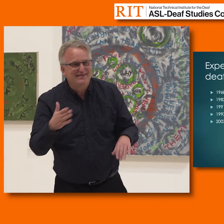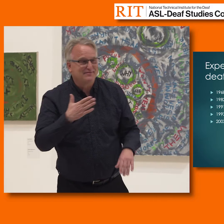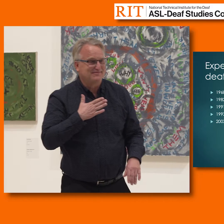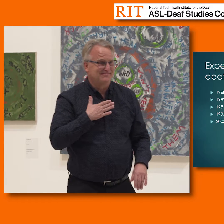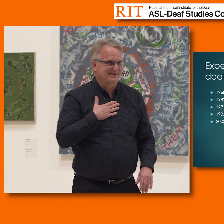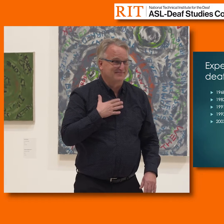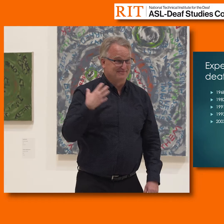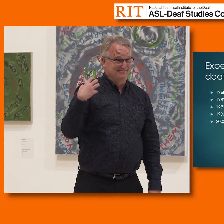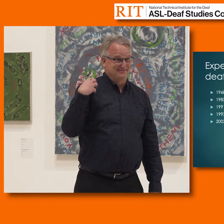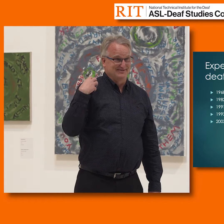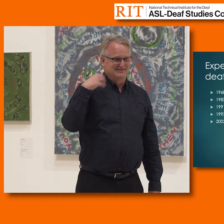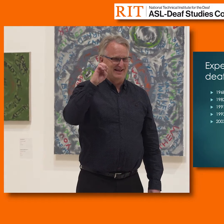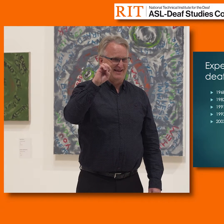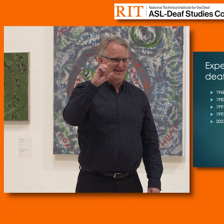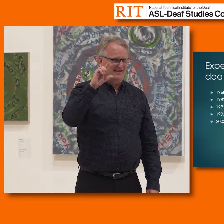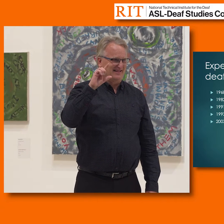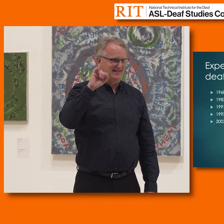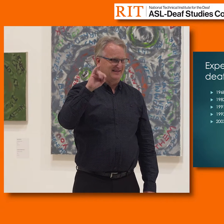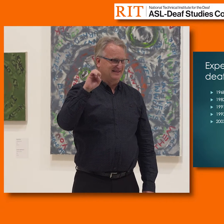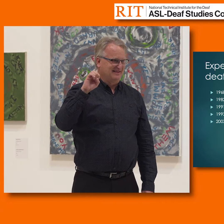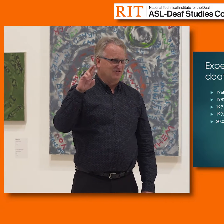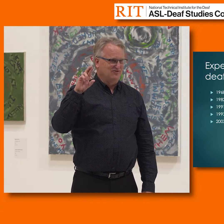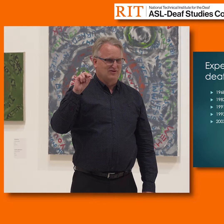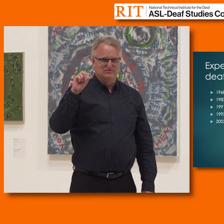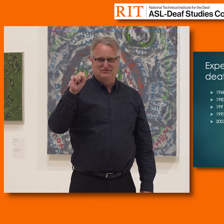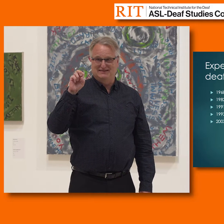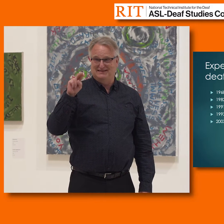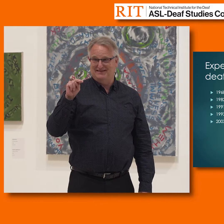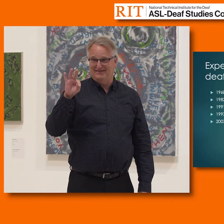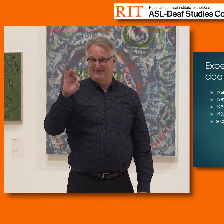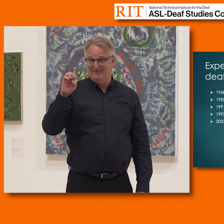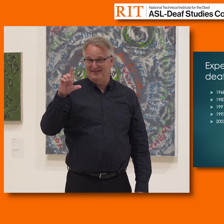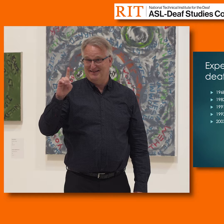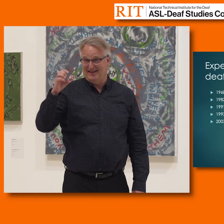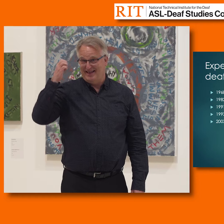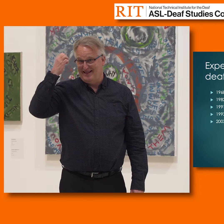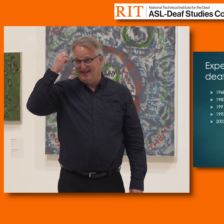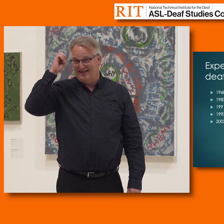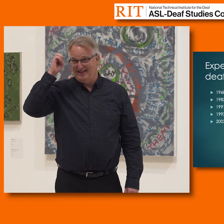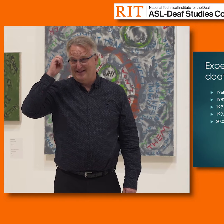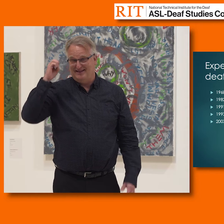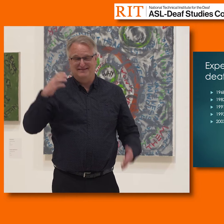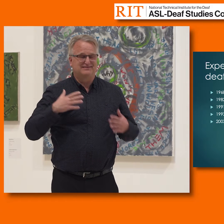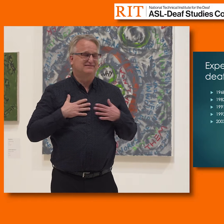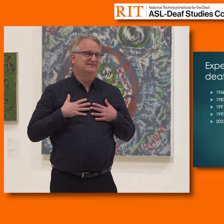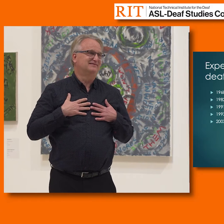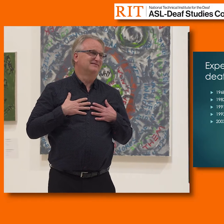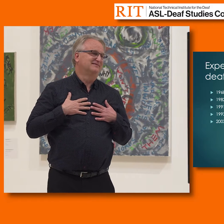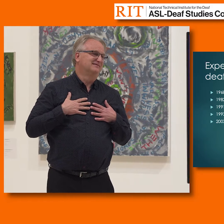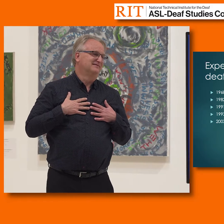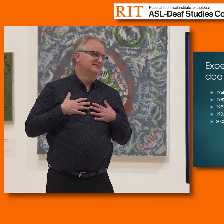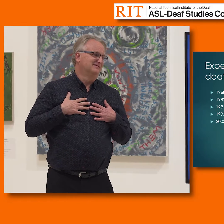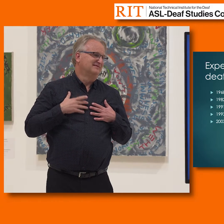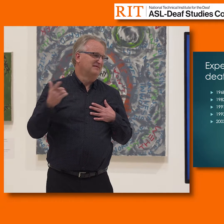Many memories. My boss wrote--if you'll remember, was Ellie Rosenfield.